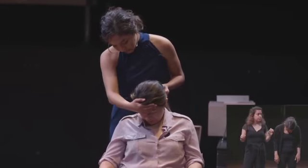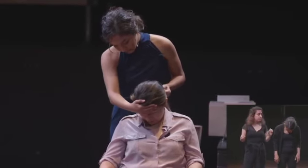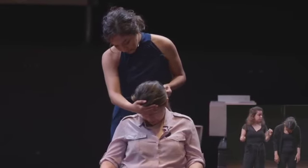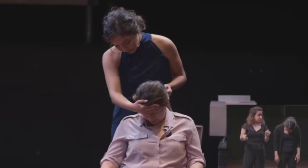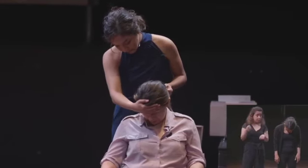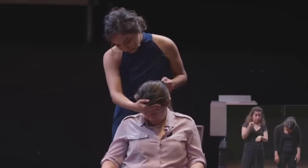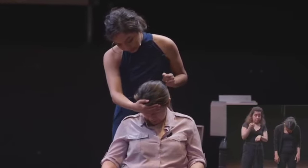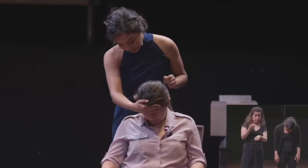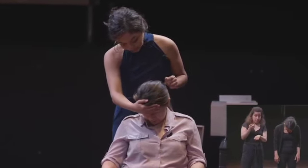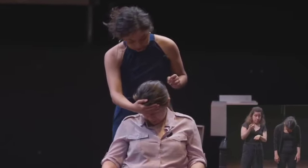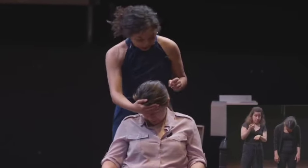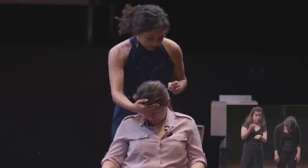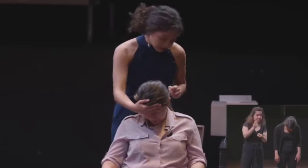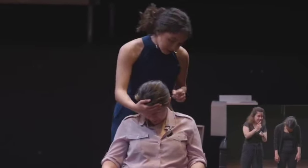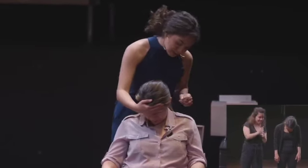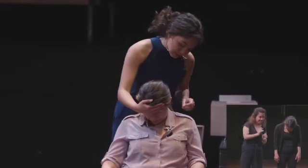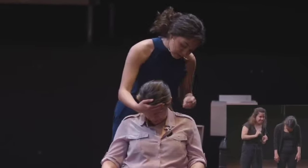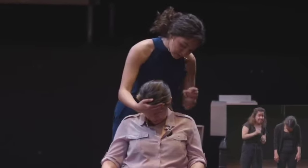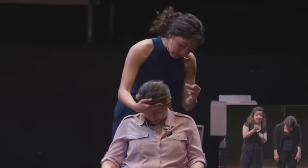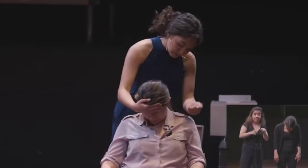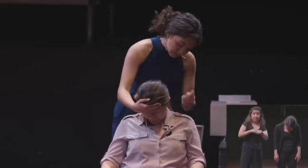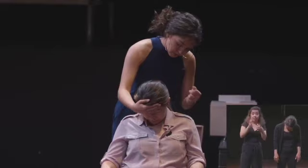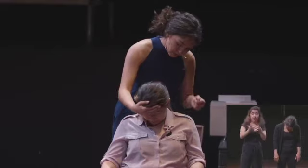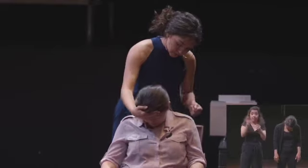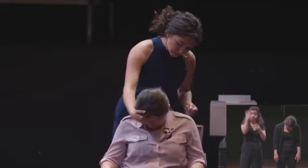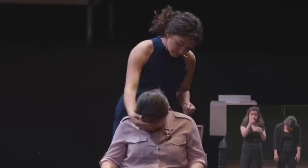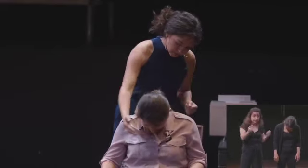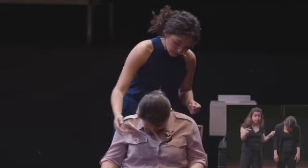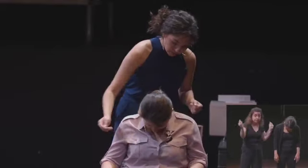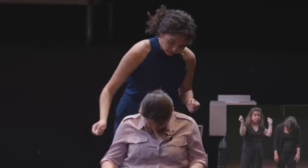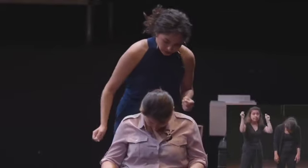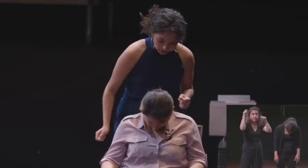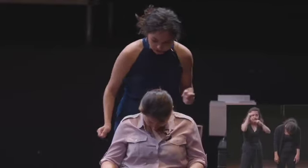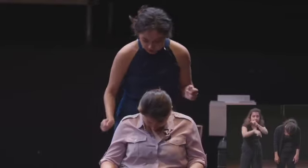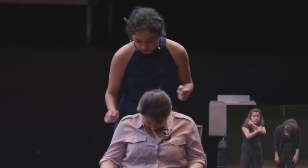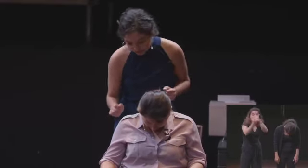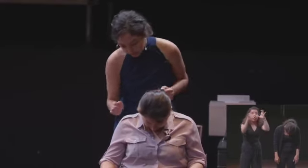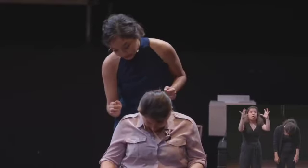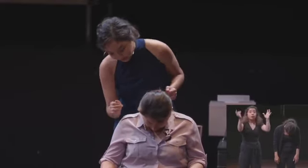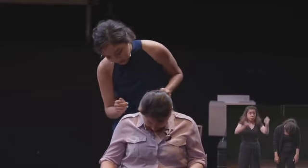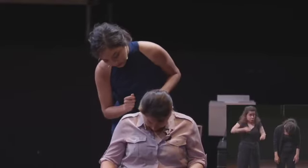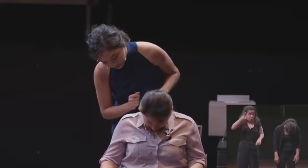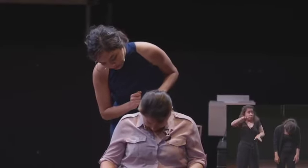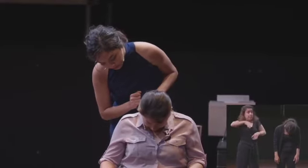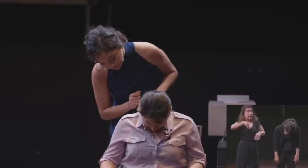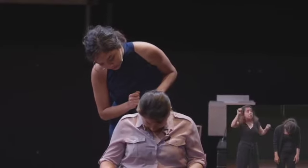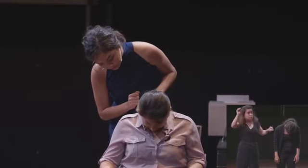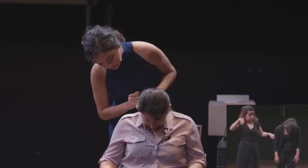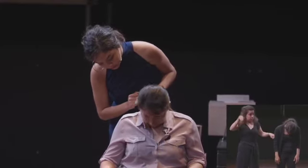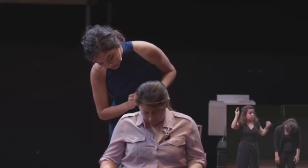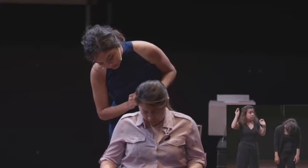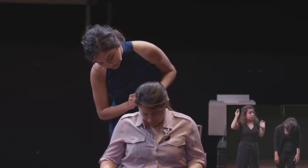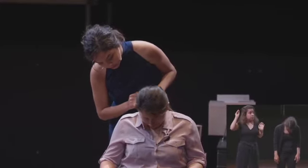And every time I- That's right. And every time I saw the word "sleep" (fingers snapping) you go ever deeper than you are right now. Once you understand and accept that, nod your head yes.